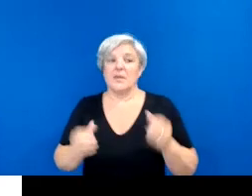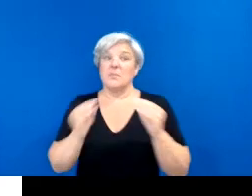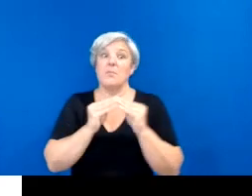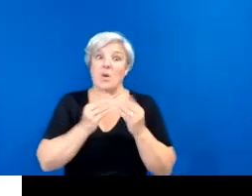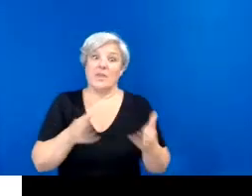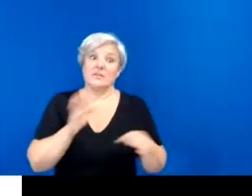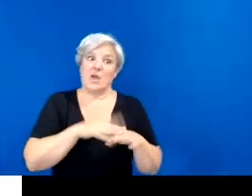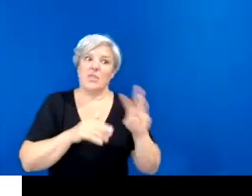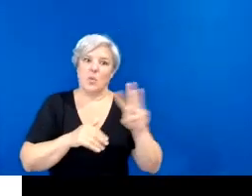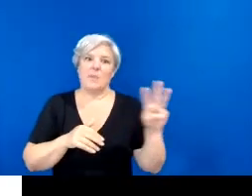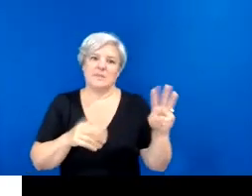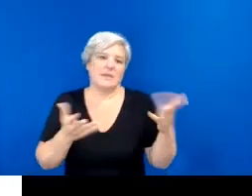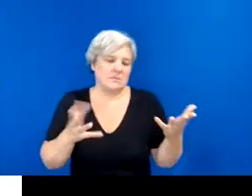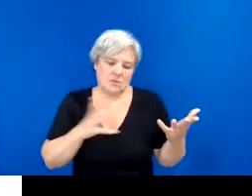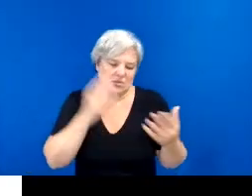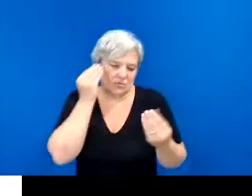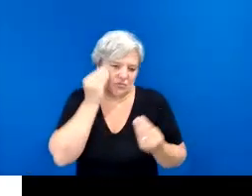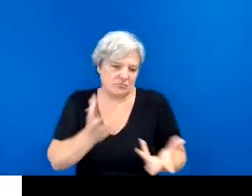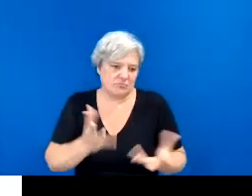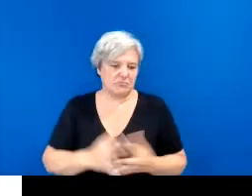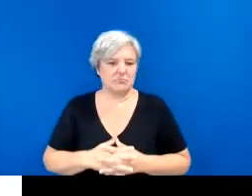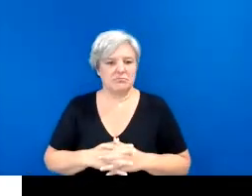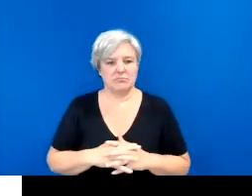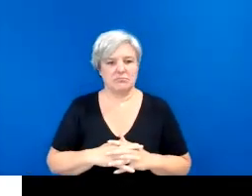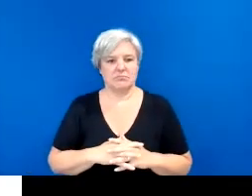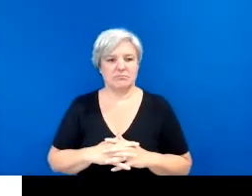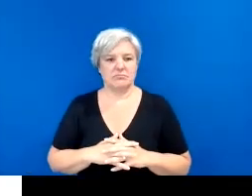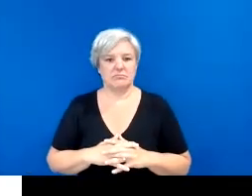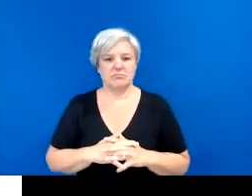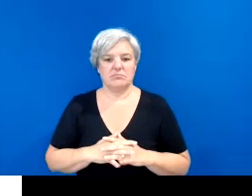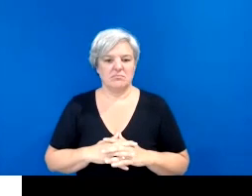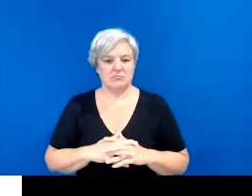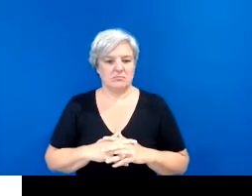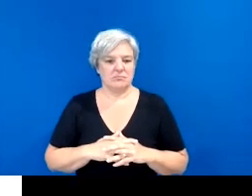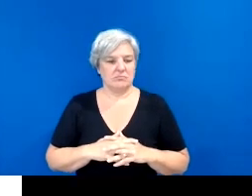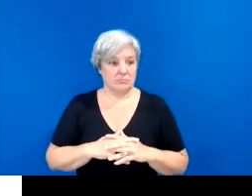So just kind of keep that in mind. Okay.